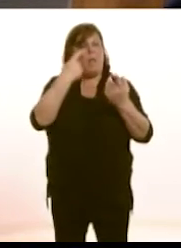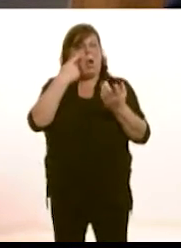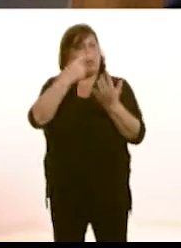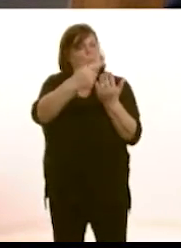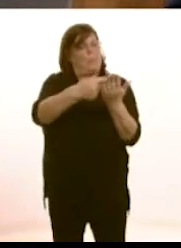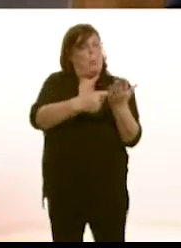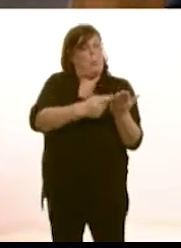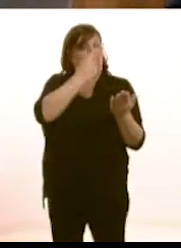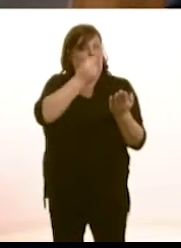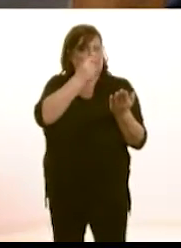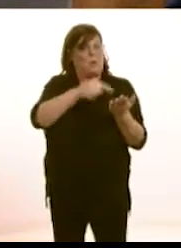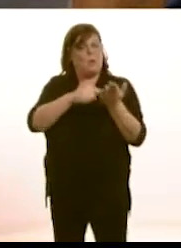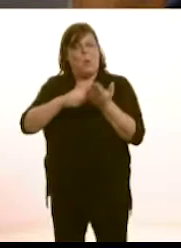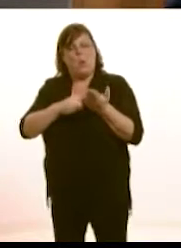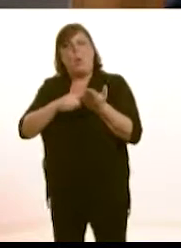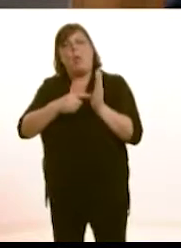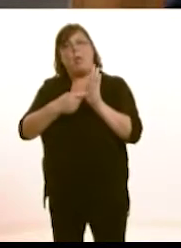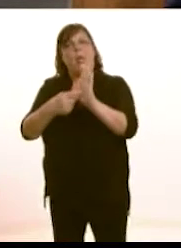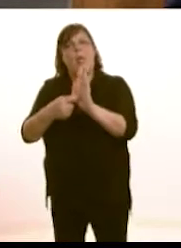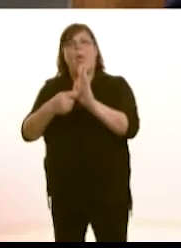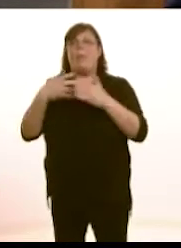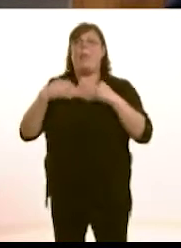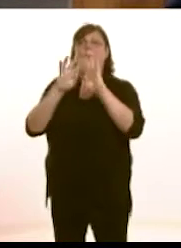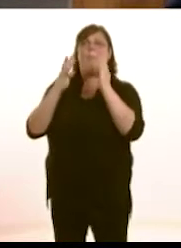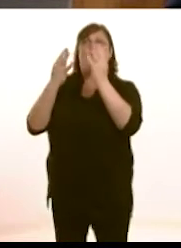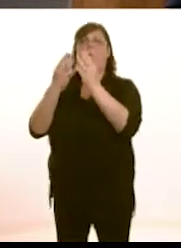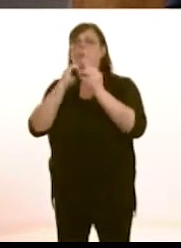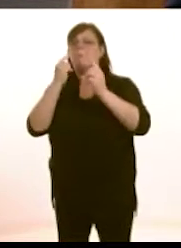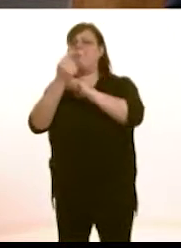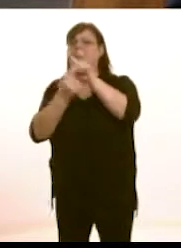The board will be considering the matter further at its October meeting, and that might be